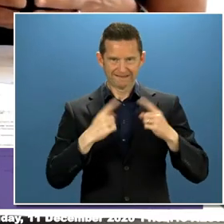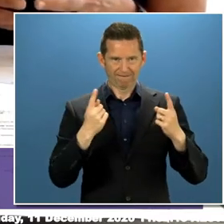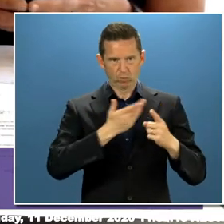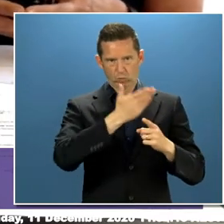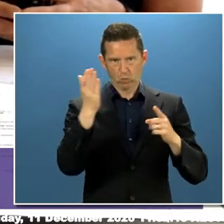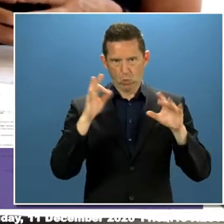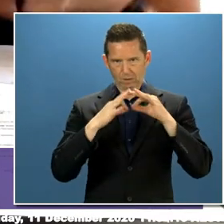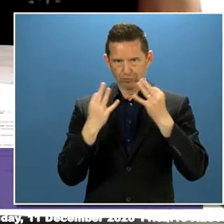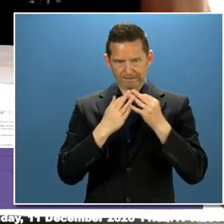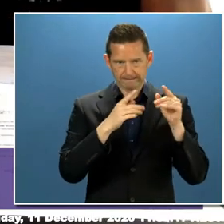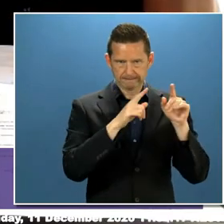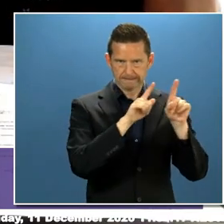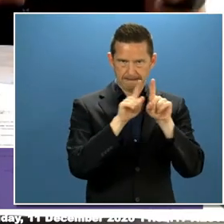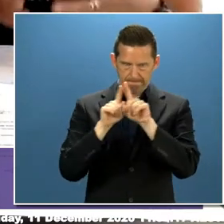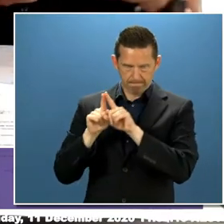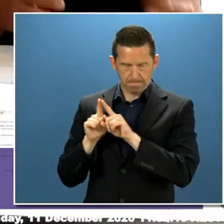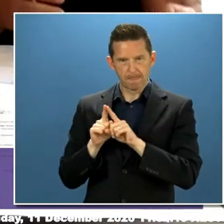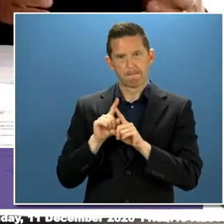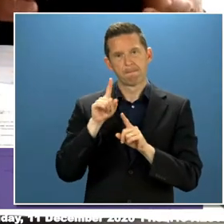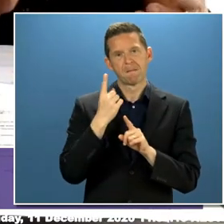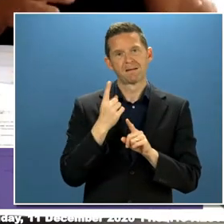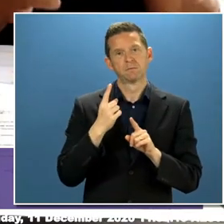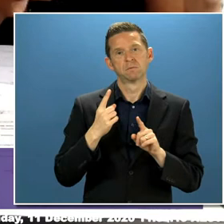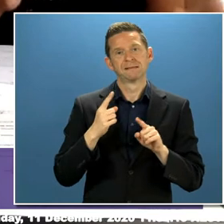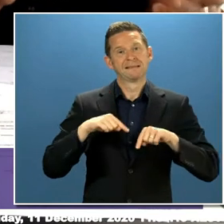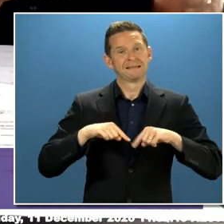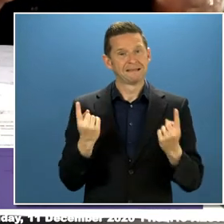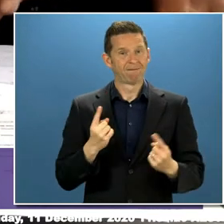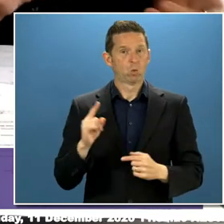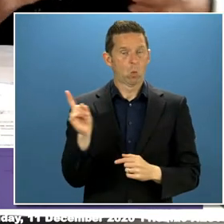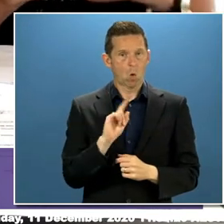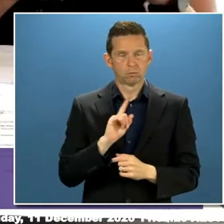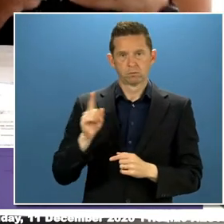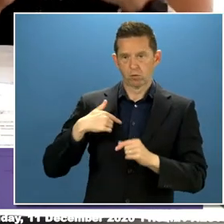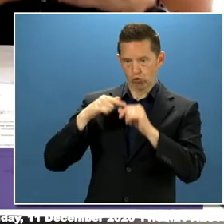What is different is that in the survey, we have the questions are very much